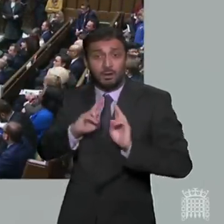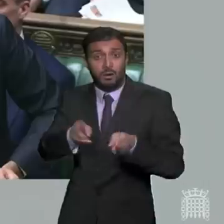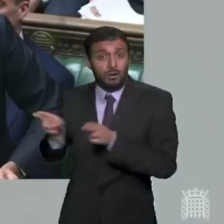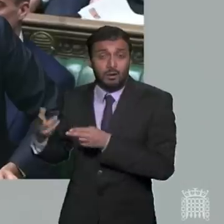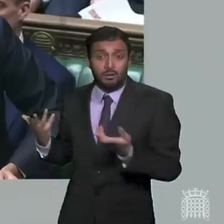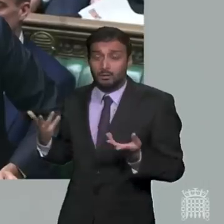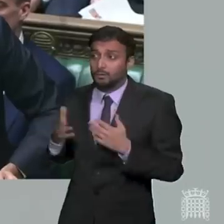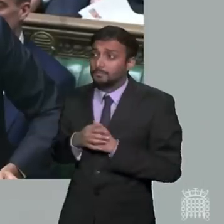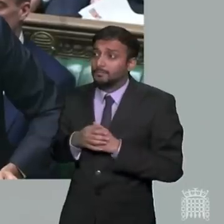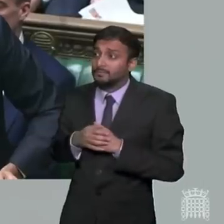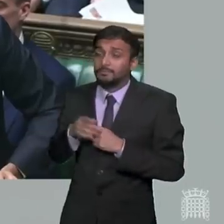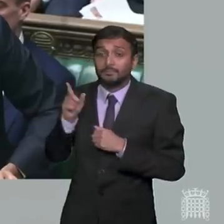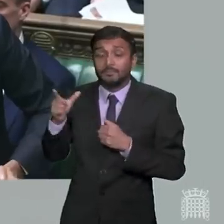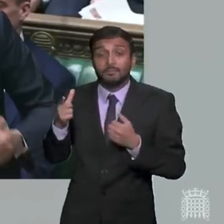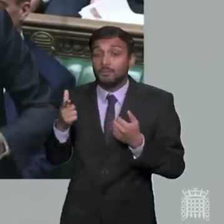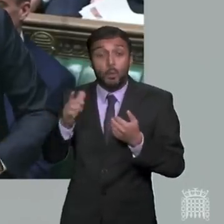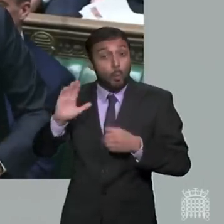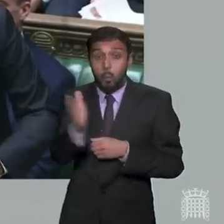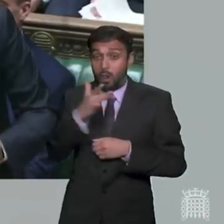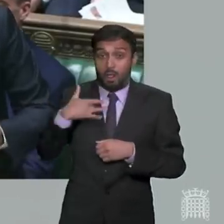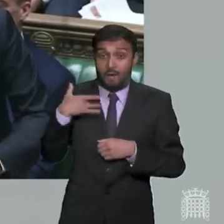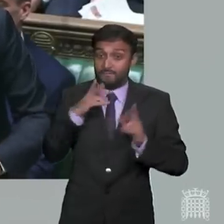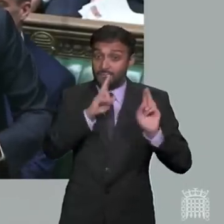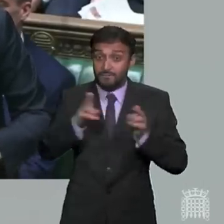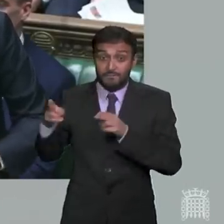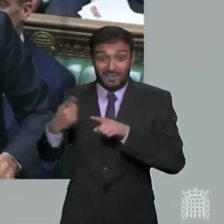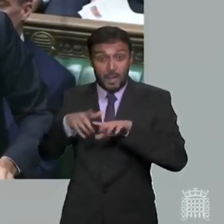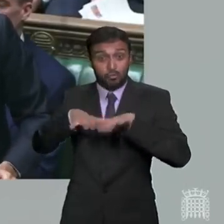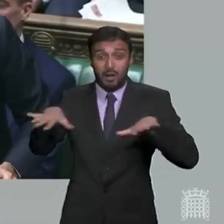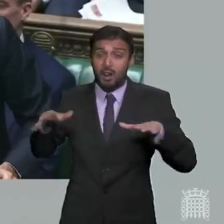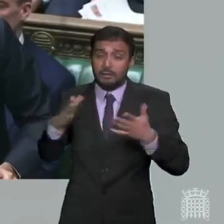a tragedy, but that is why it is so vital that we break the cycle of criminal gangs